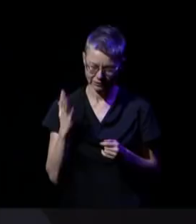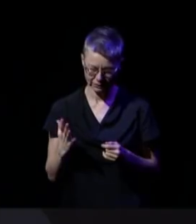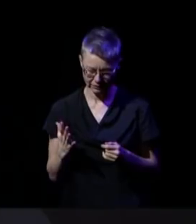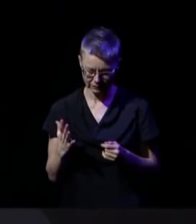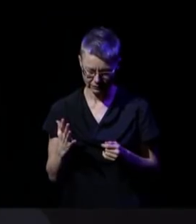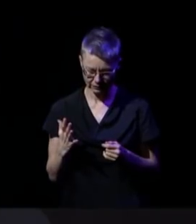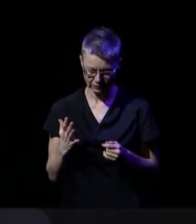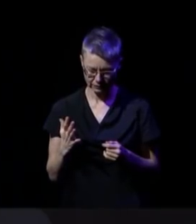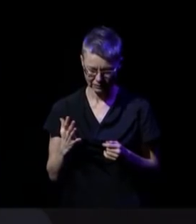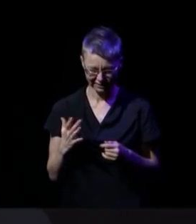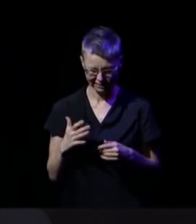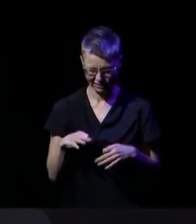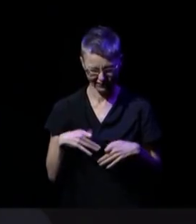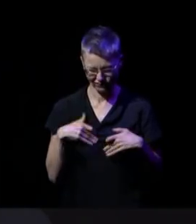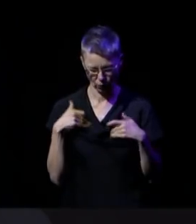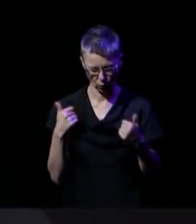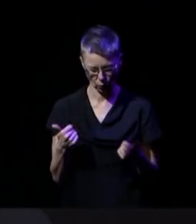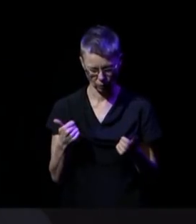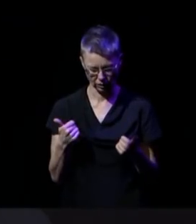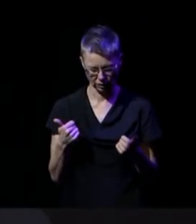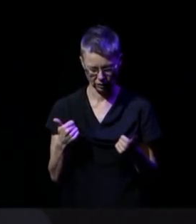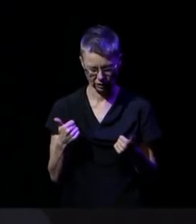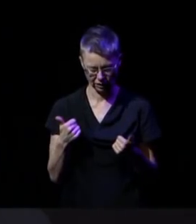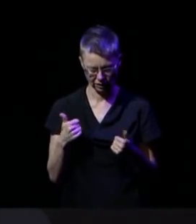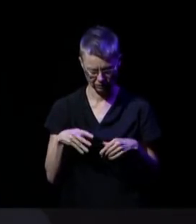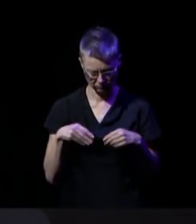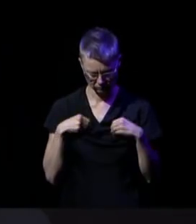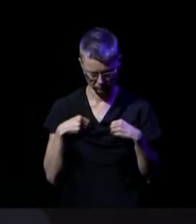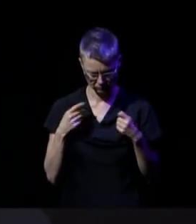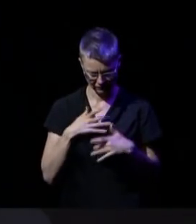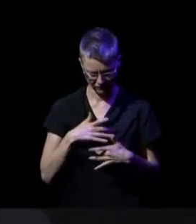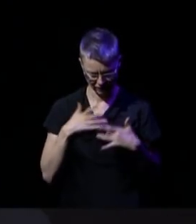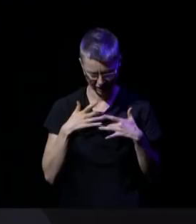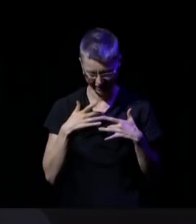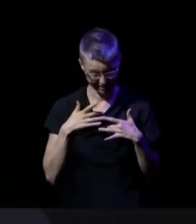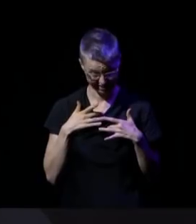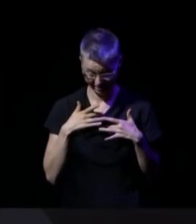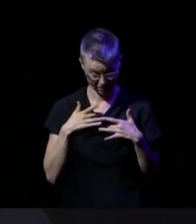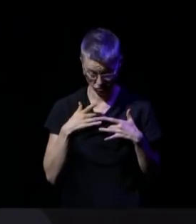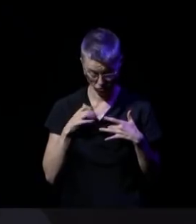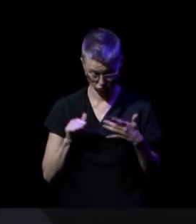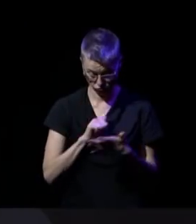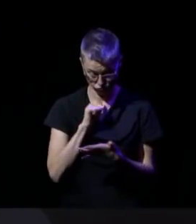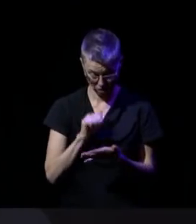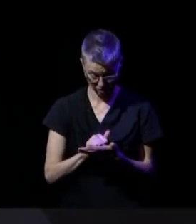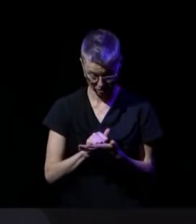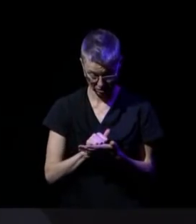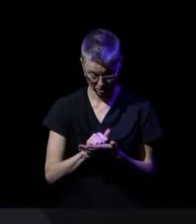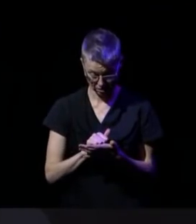that does not feel good and sitting with that feeling? Like, this is not right and then abandoning it even though all